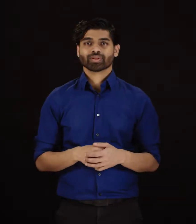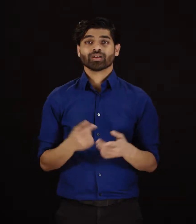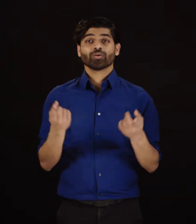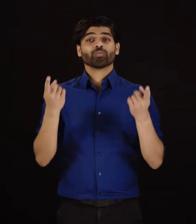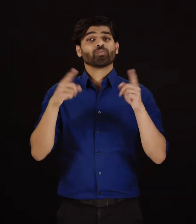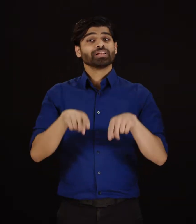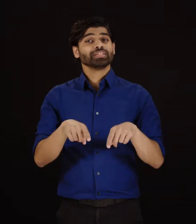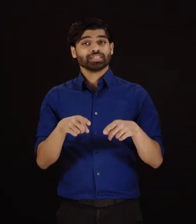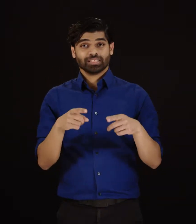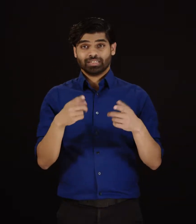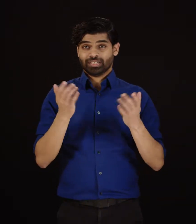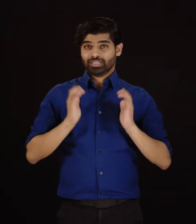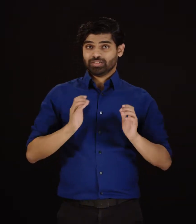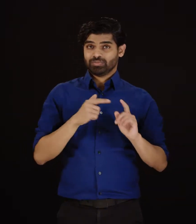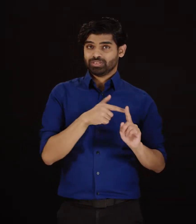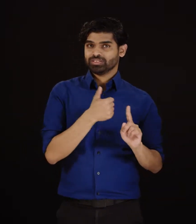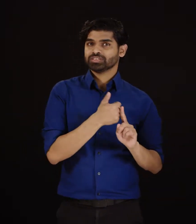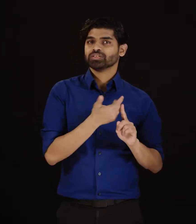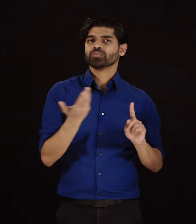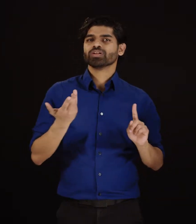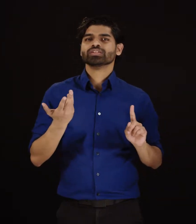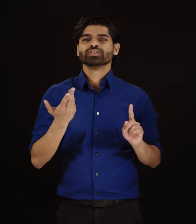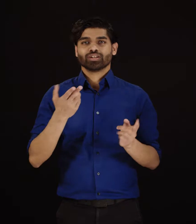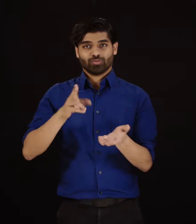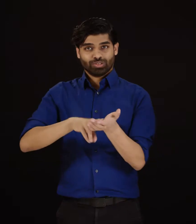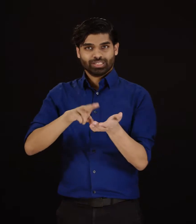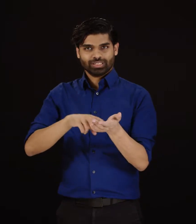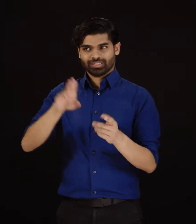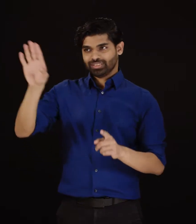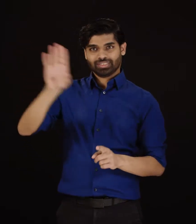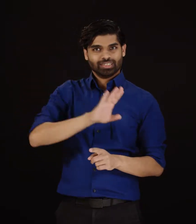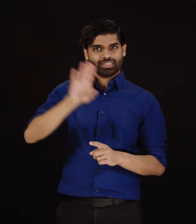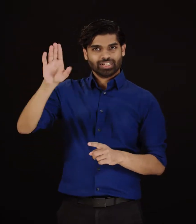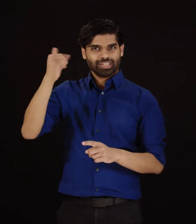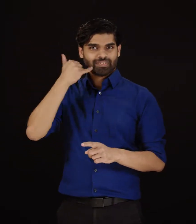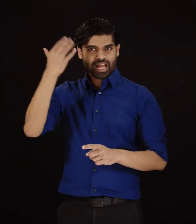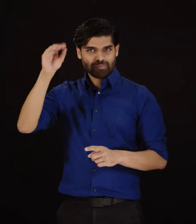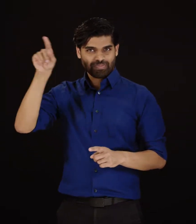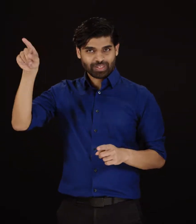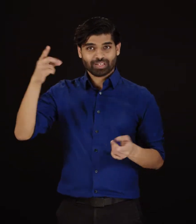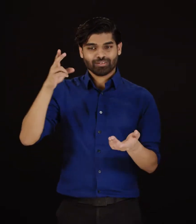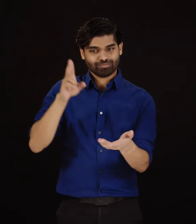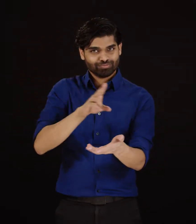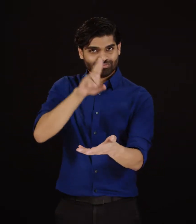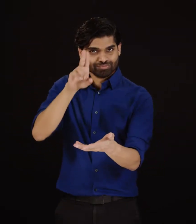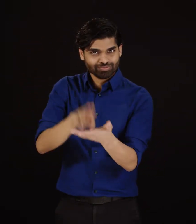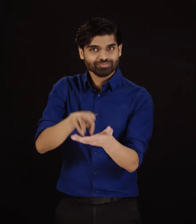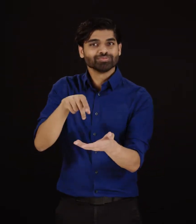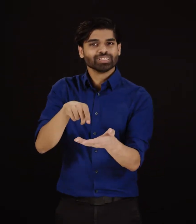When a customer signs a contract with a wireless service provider, they may choose a plan that includes data.